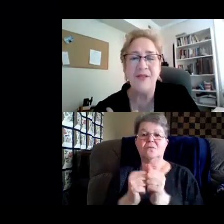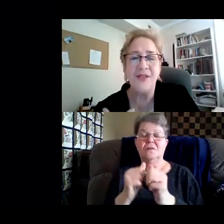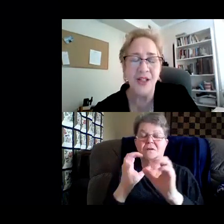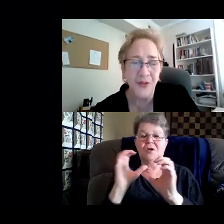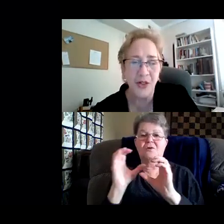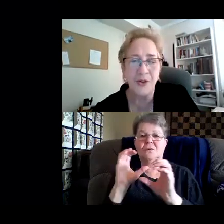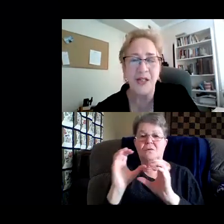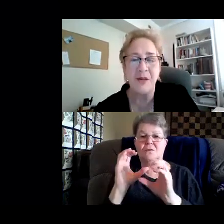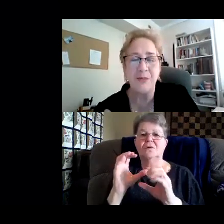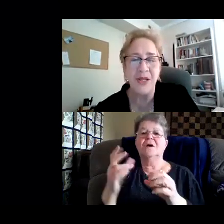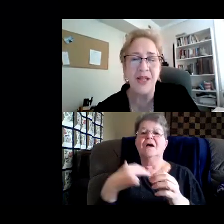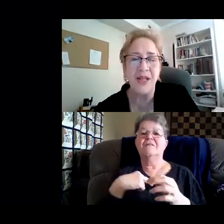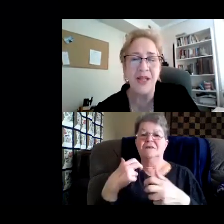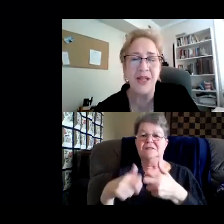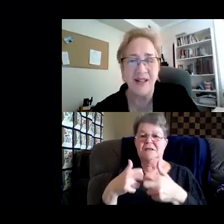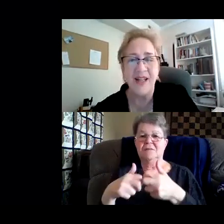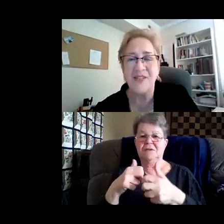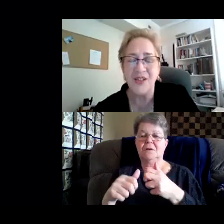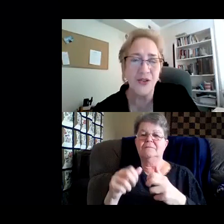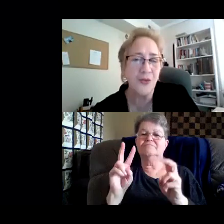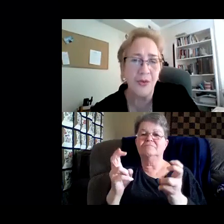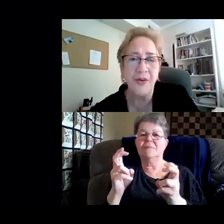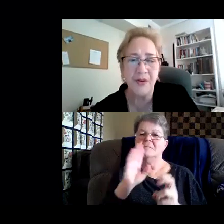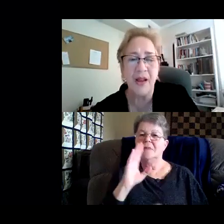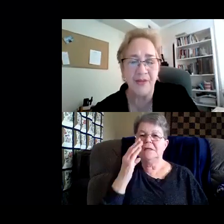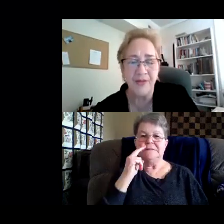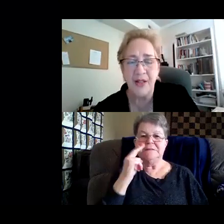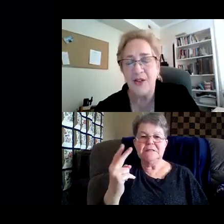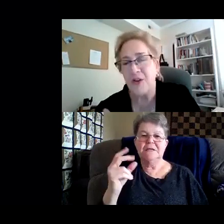have difficulty being seen as in control of their life.